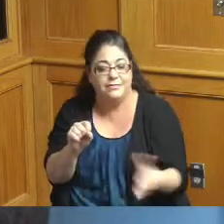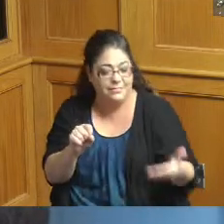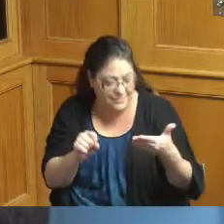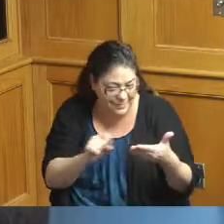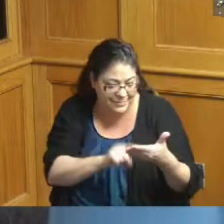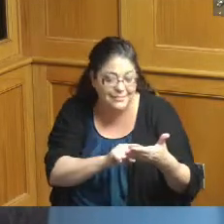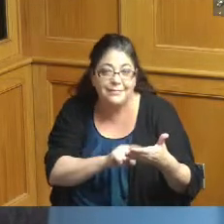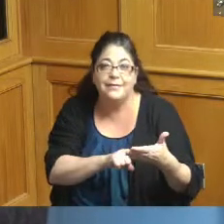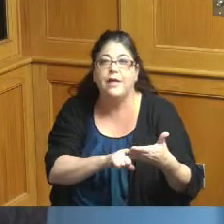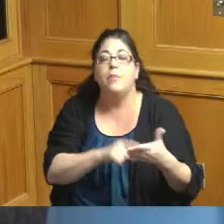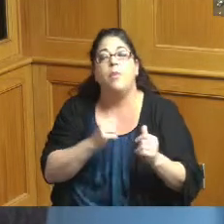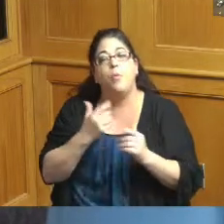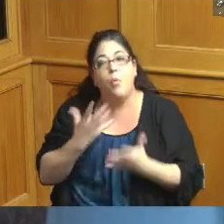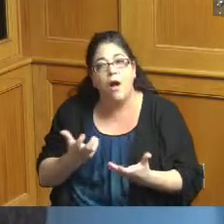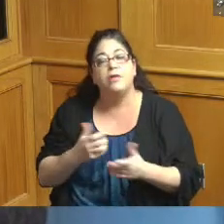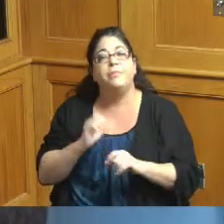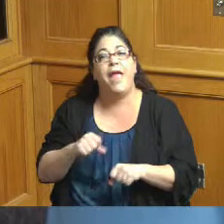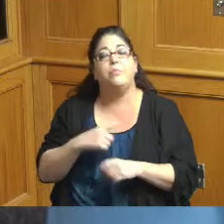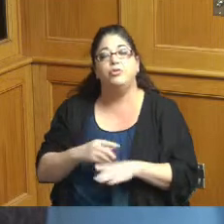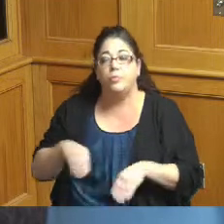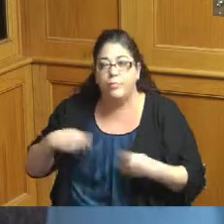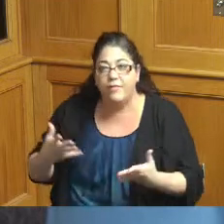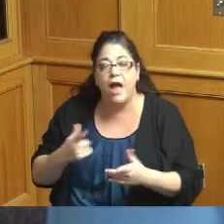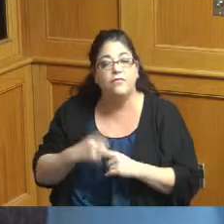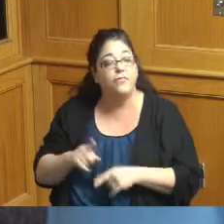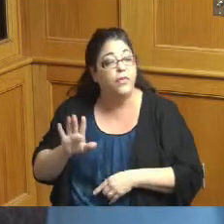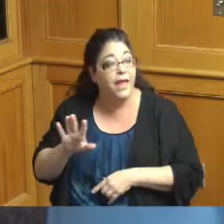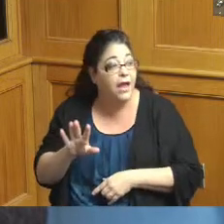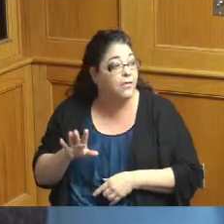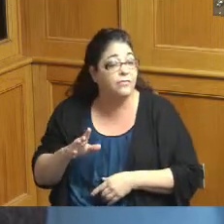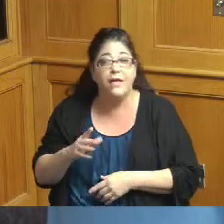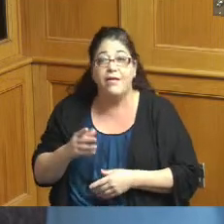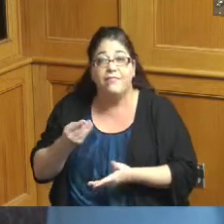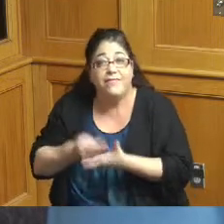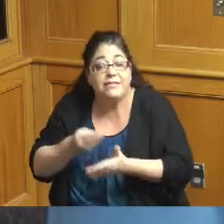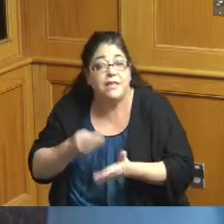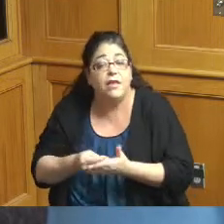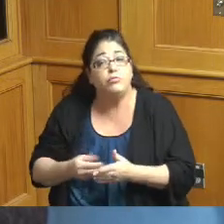fiscally responsible way and that the public who are watching can follow along with what